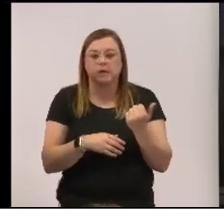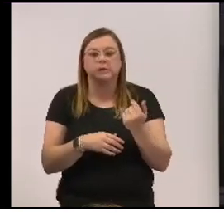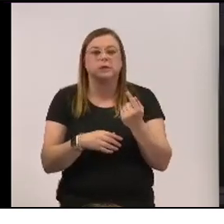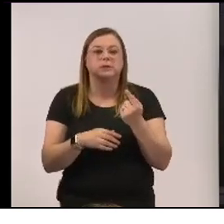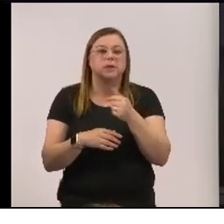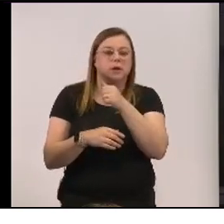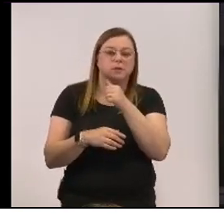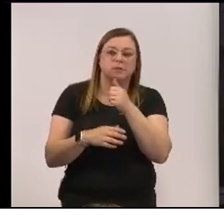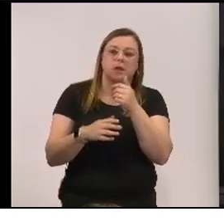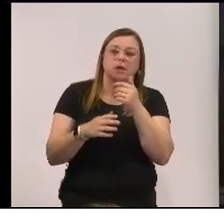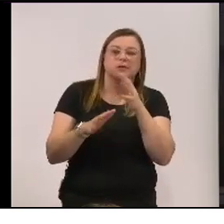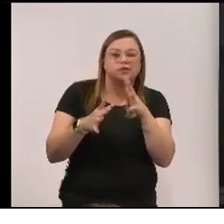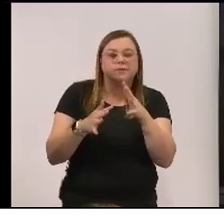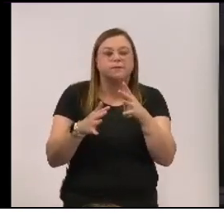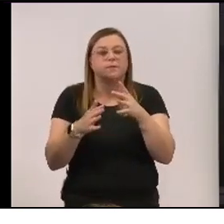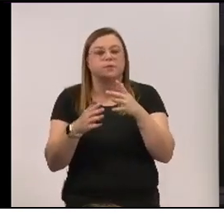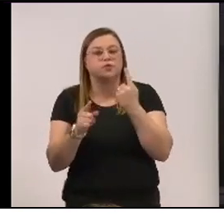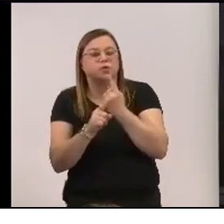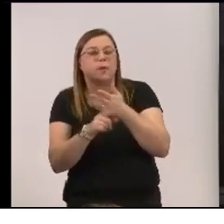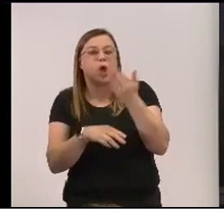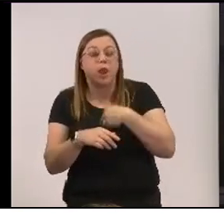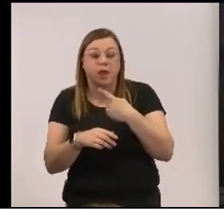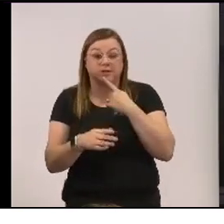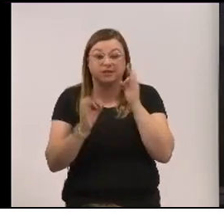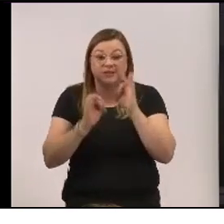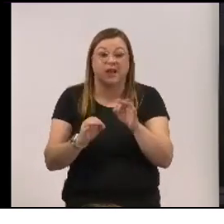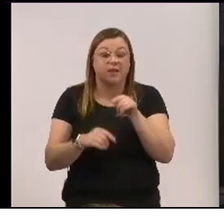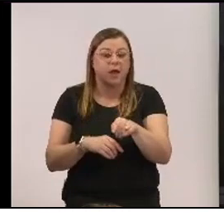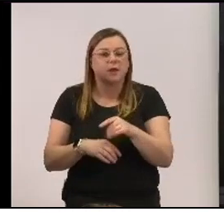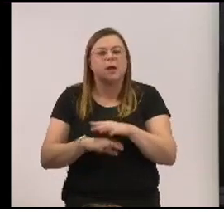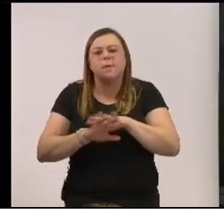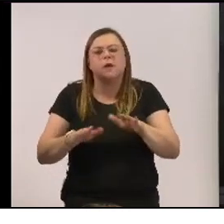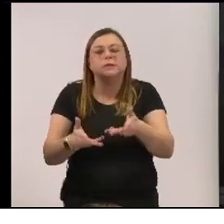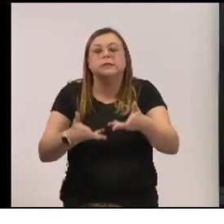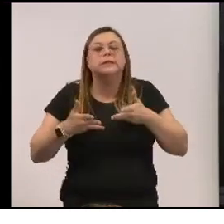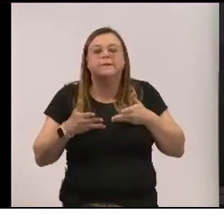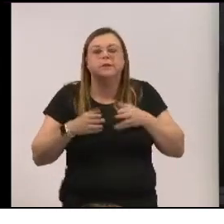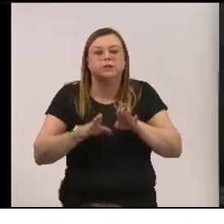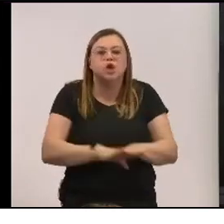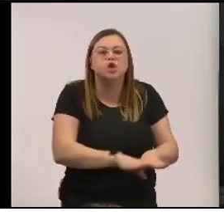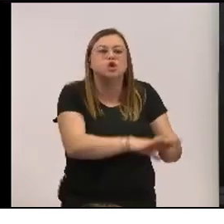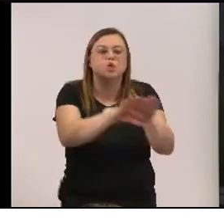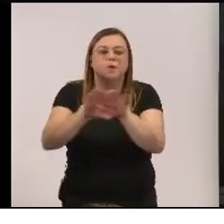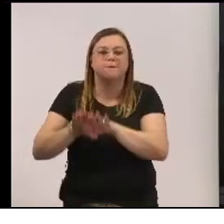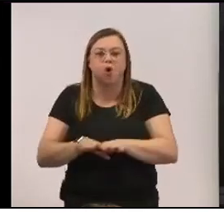referred to earlier, it's exactly that, but it doesn't give us a uniform playing field.